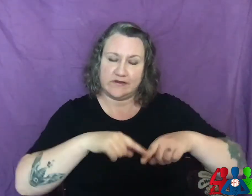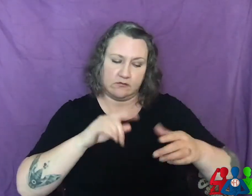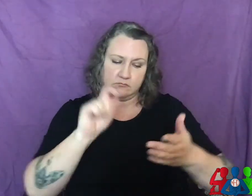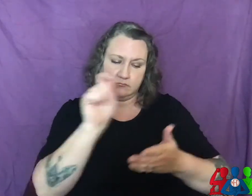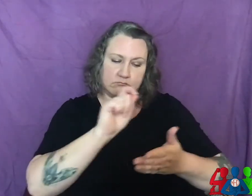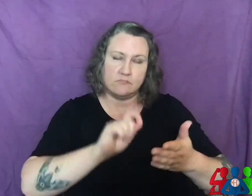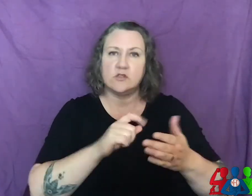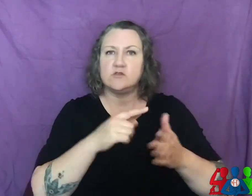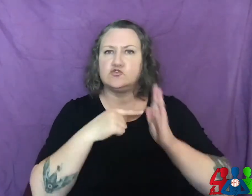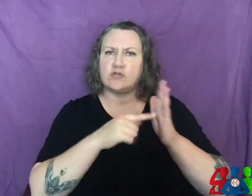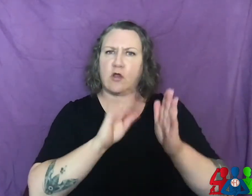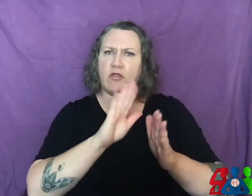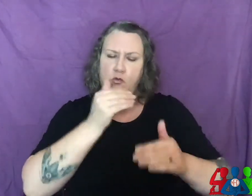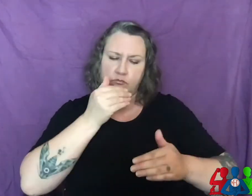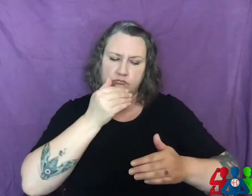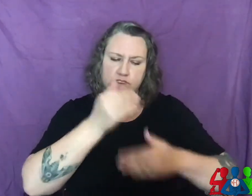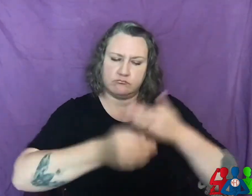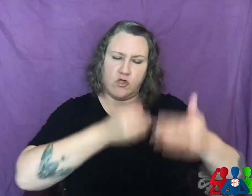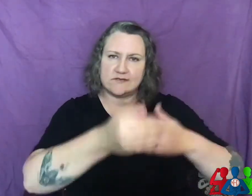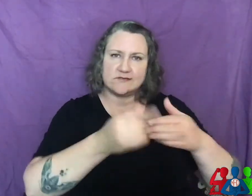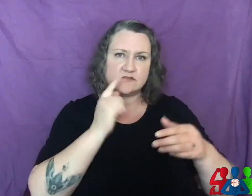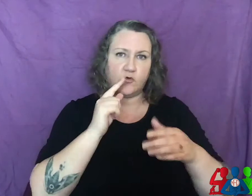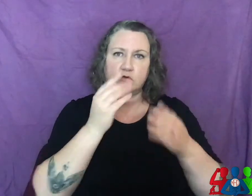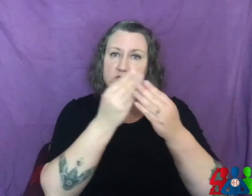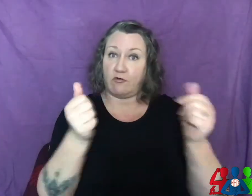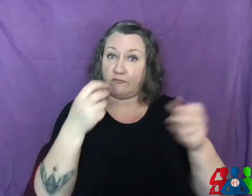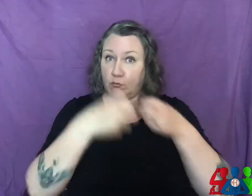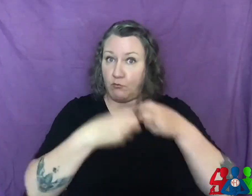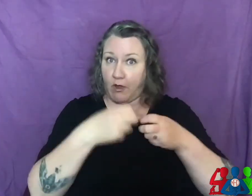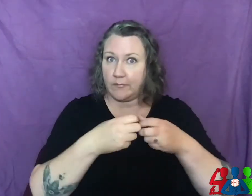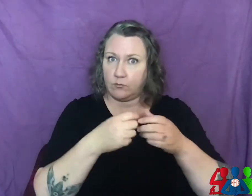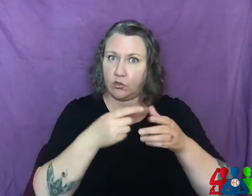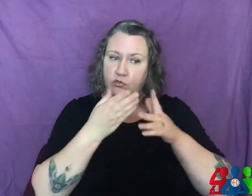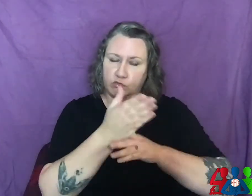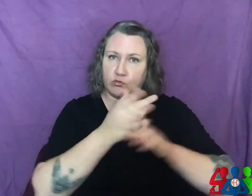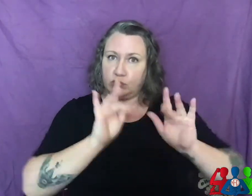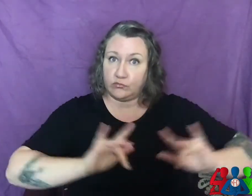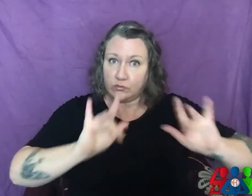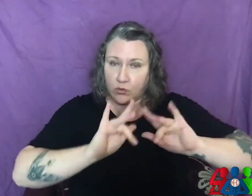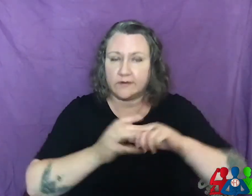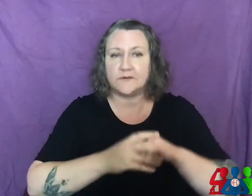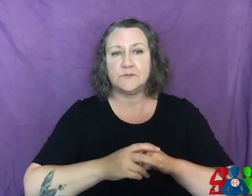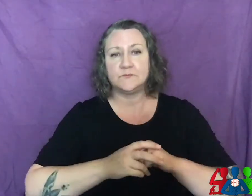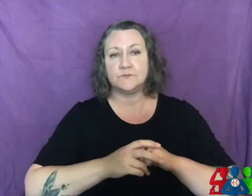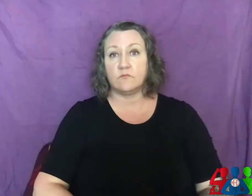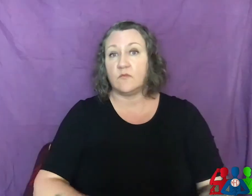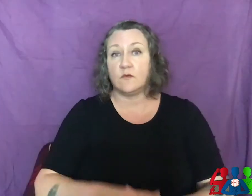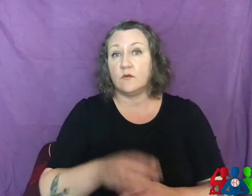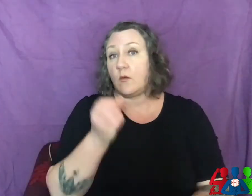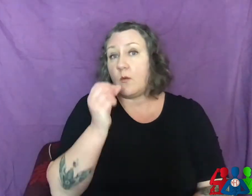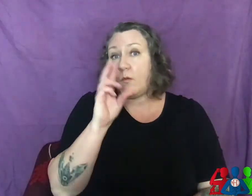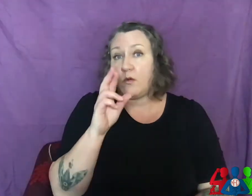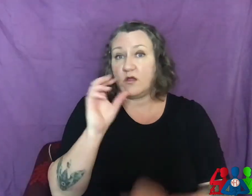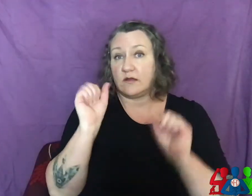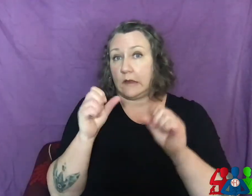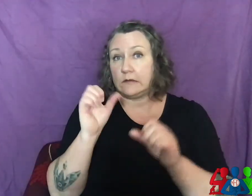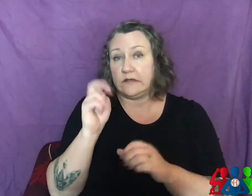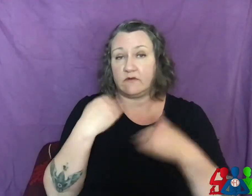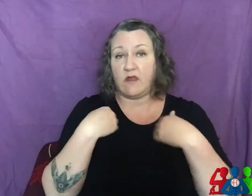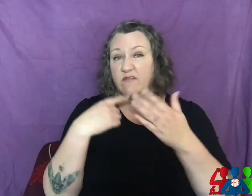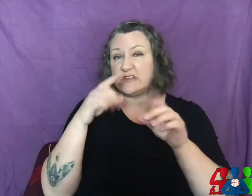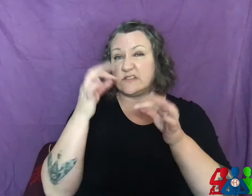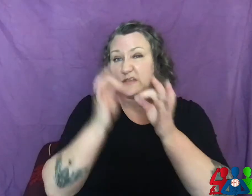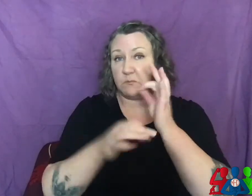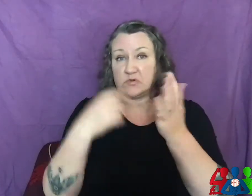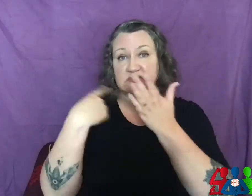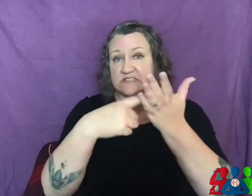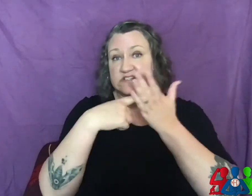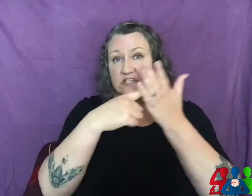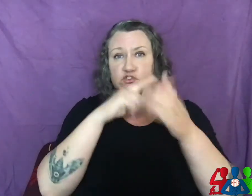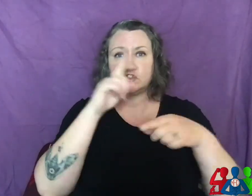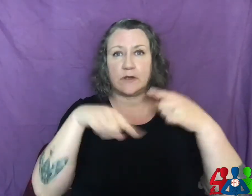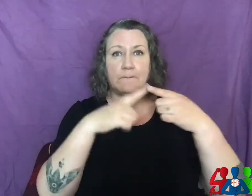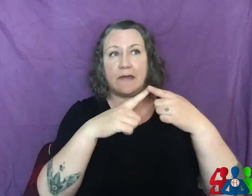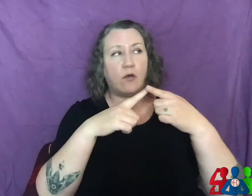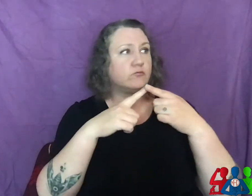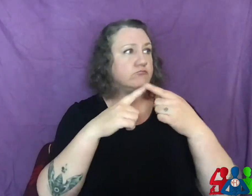to record their screen and to share their work process for solving a problem. You can even